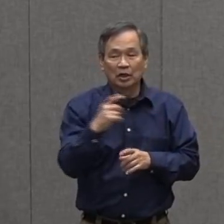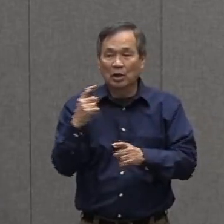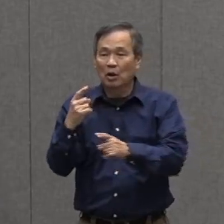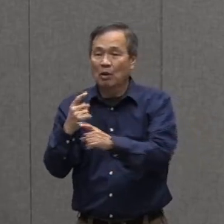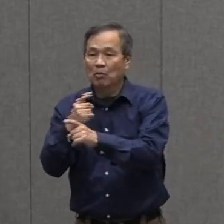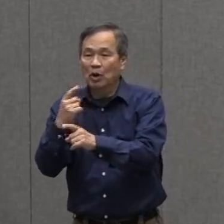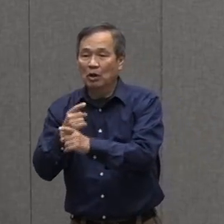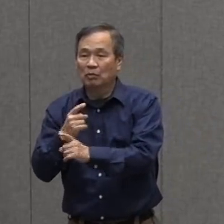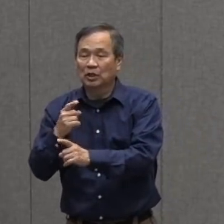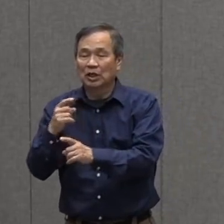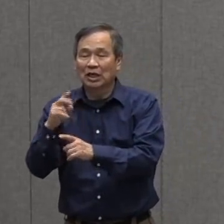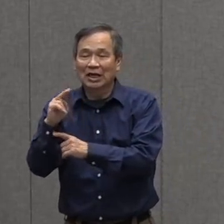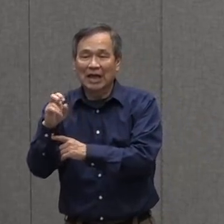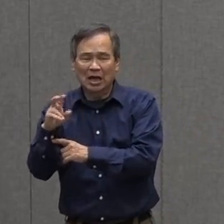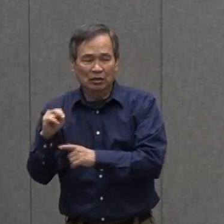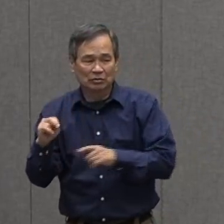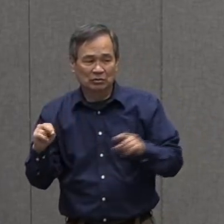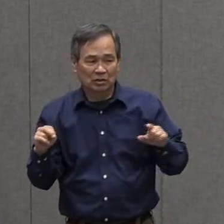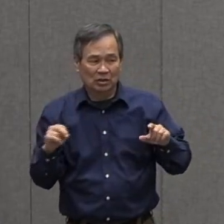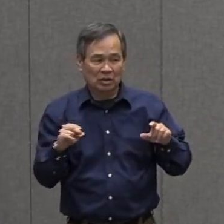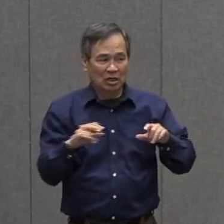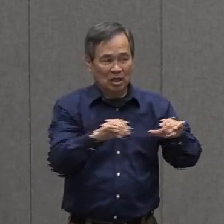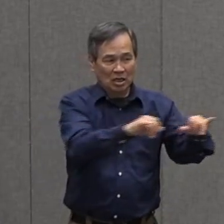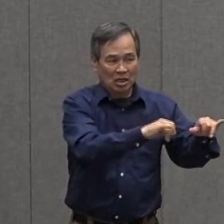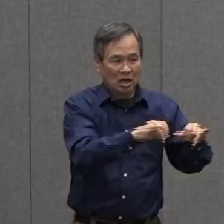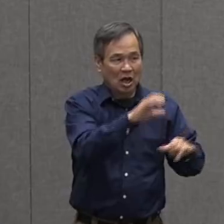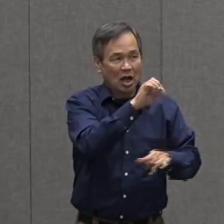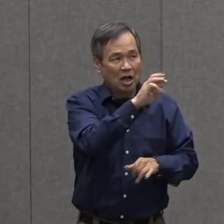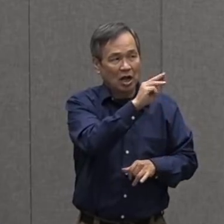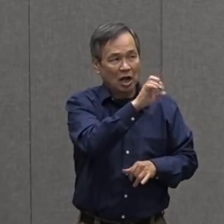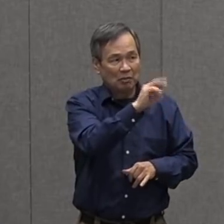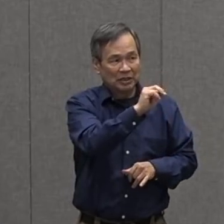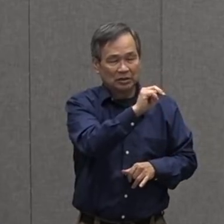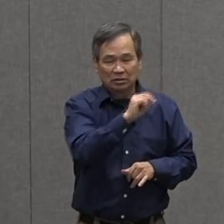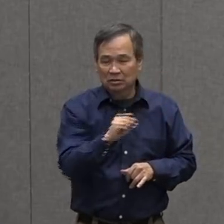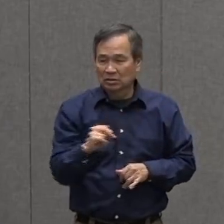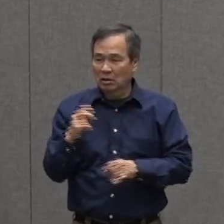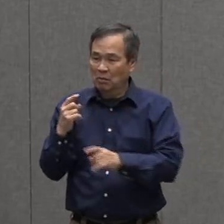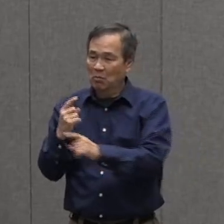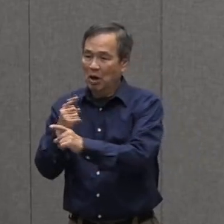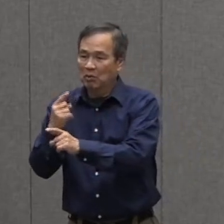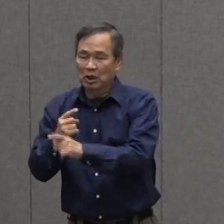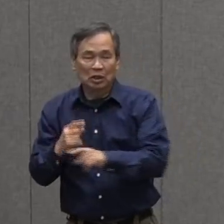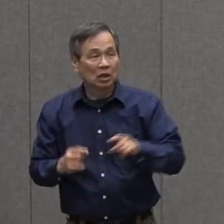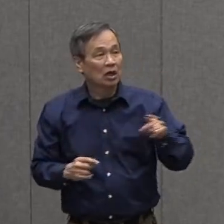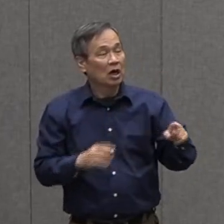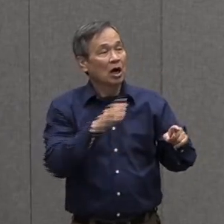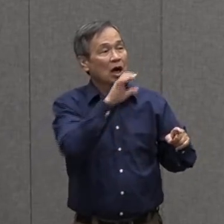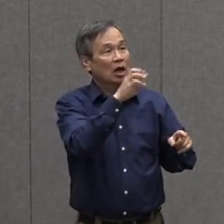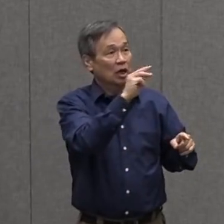What does that mean? So, you are a common noun because you go to school and you are a student.